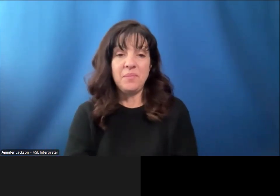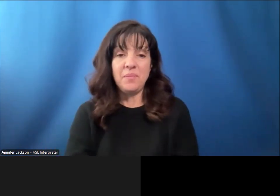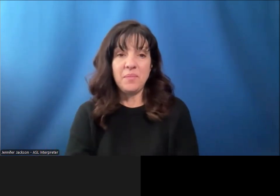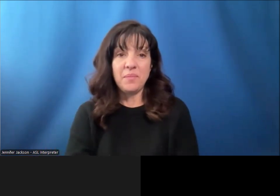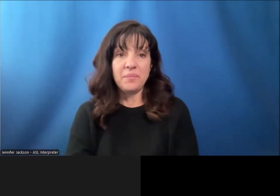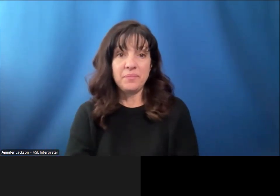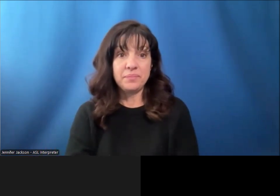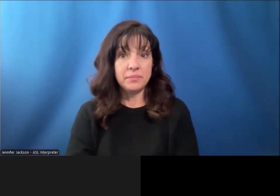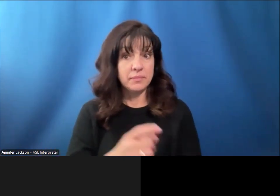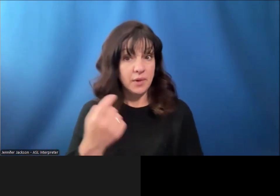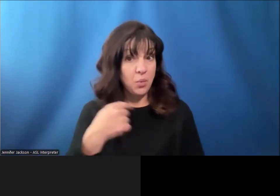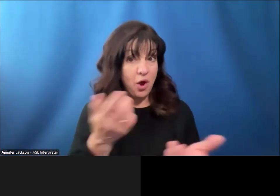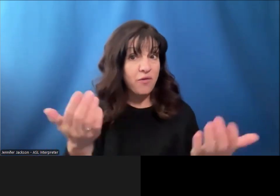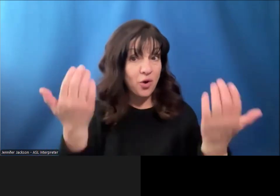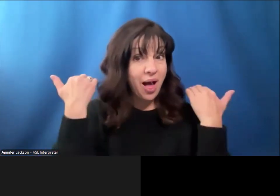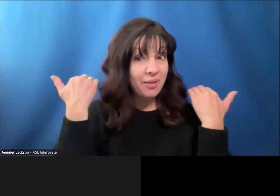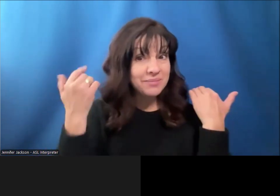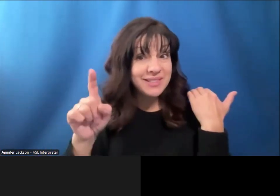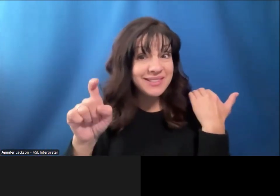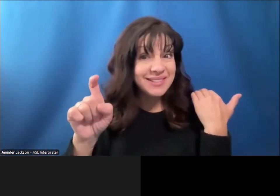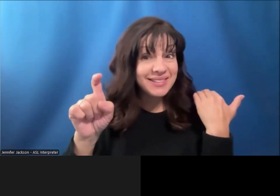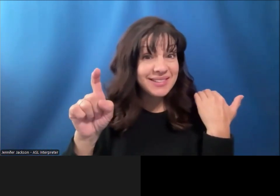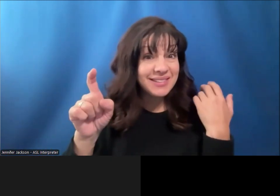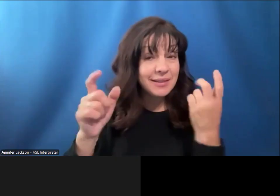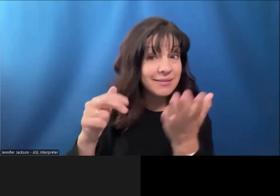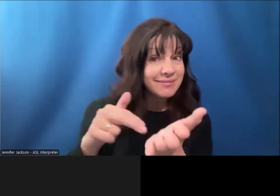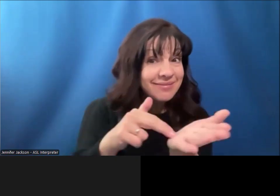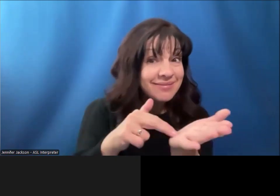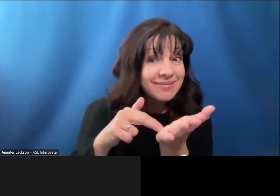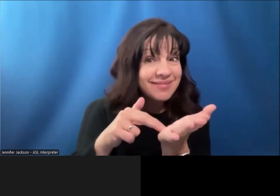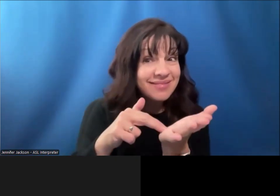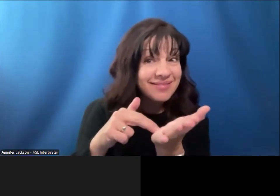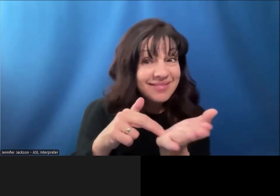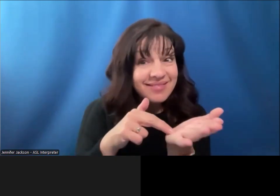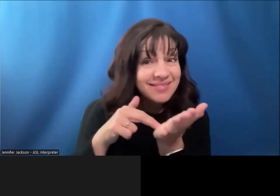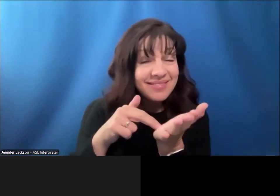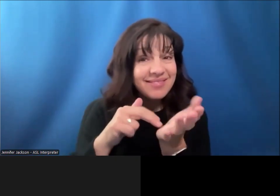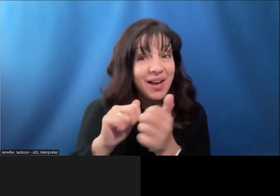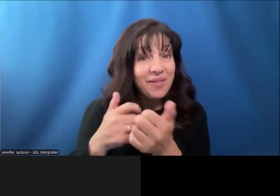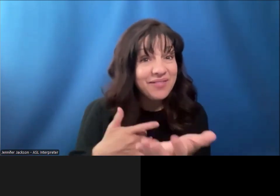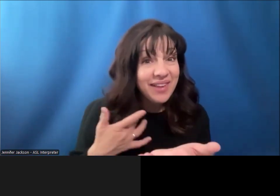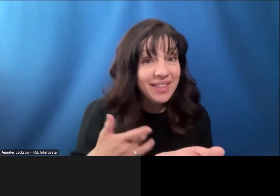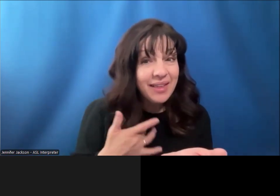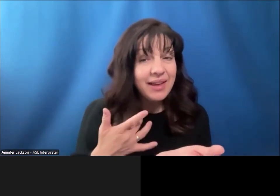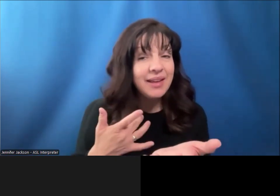Erin Forward: Are we overwhelmed? How are we feeling? I like to pulse check the room. I like to co regulate the room,